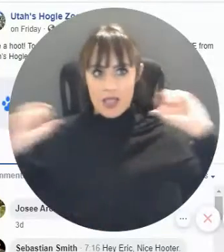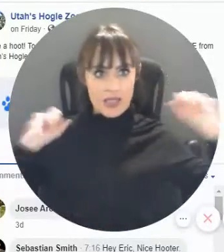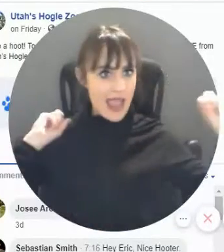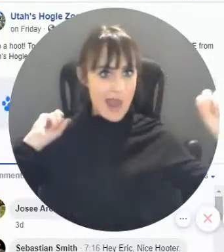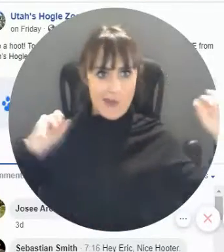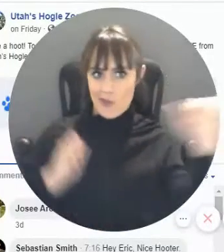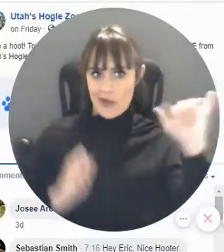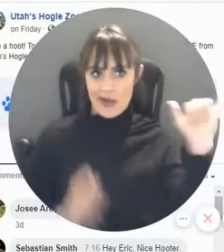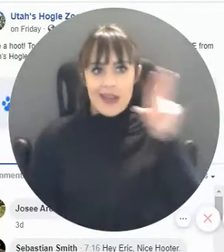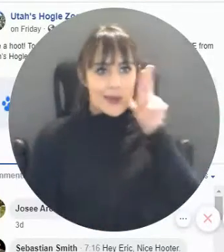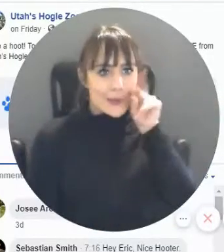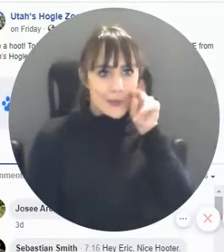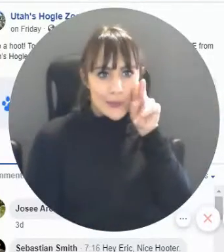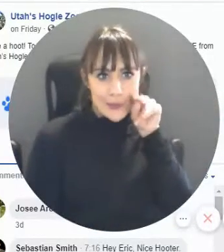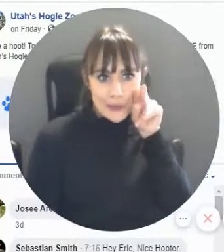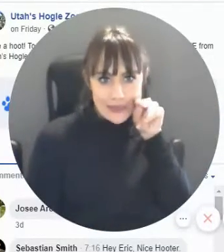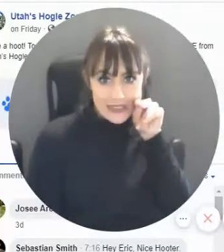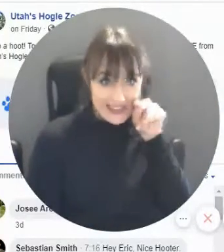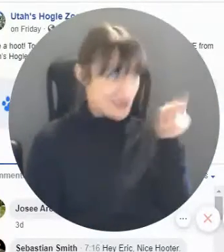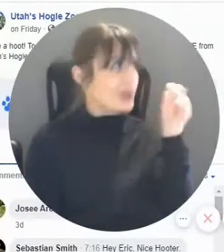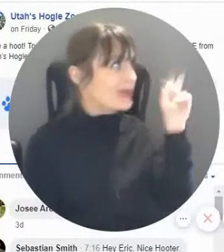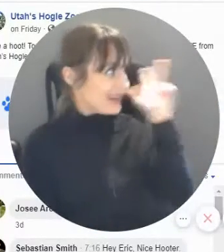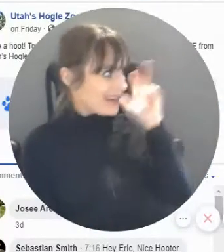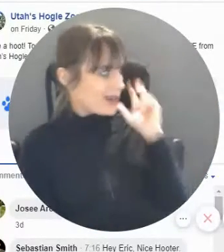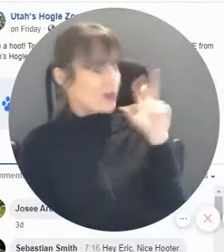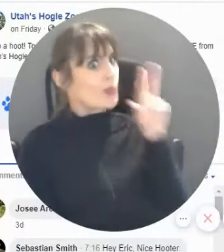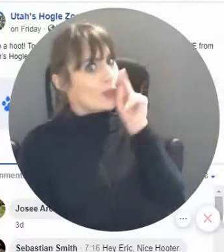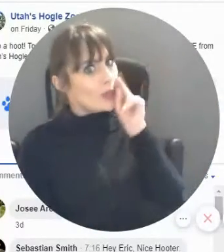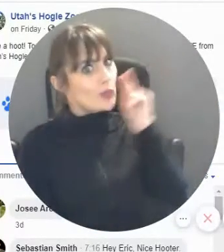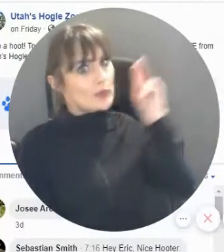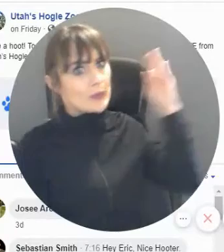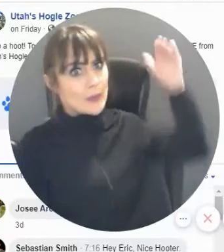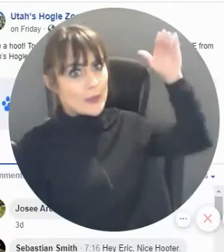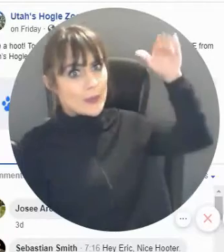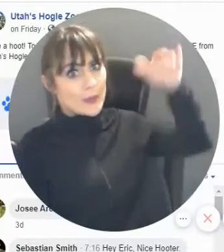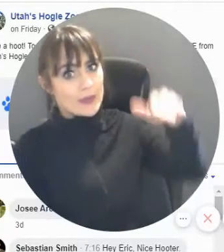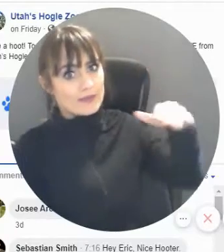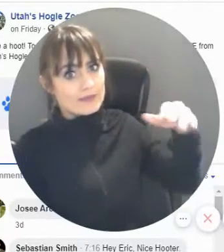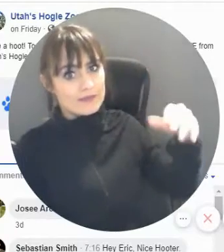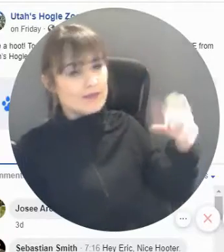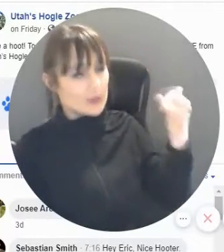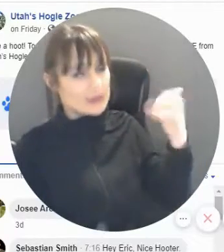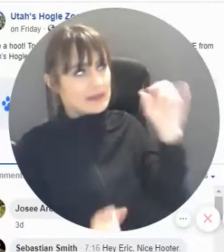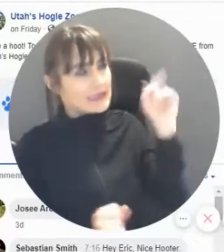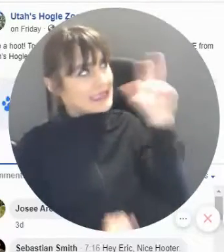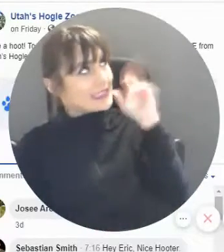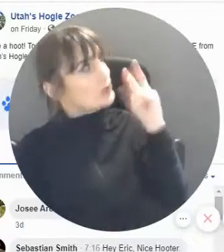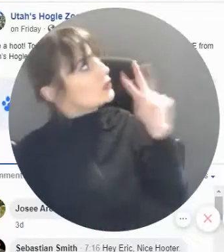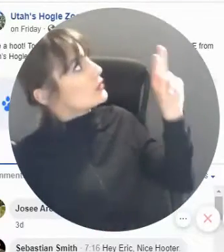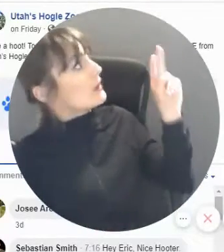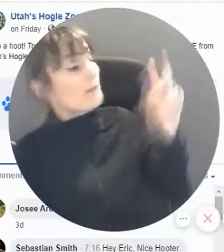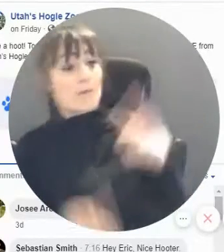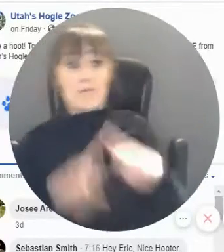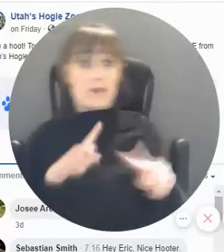goose or pigeon. If you're not looking you can hear one take off. It's very loud.